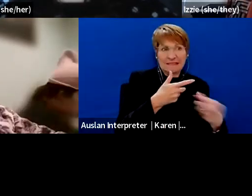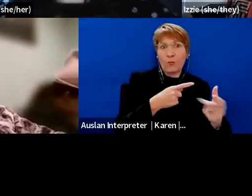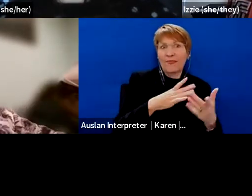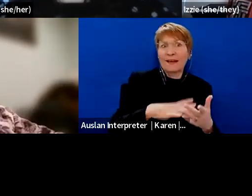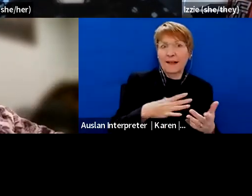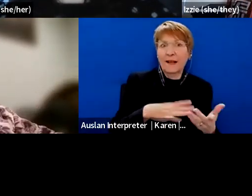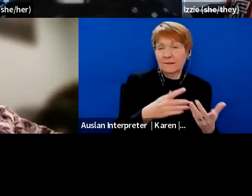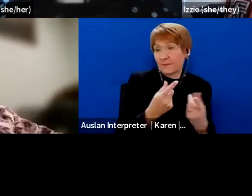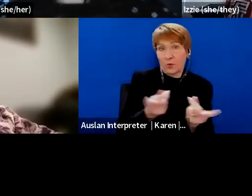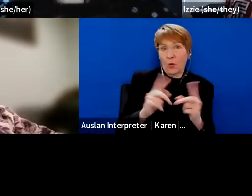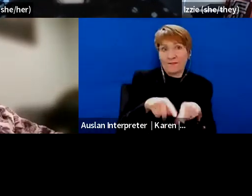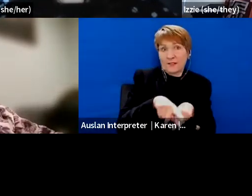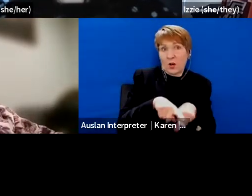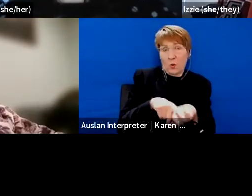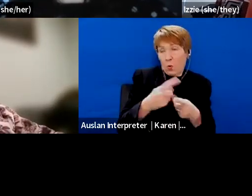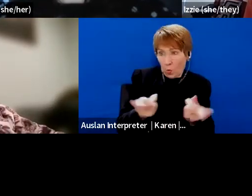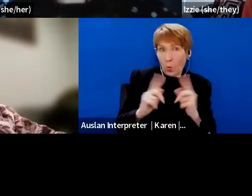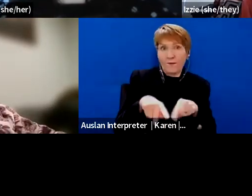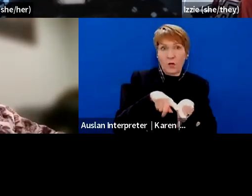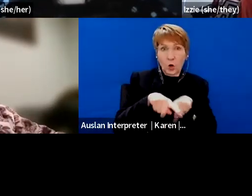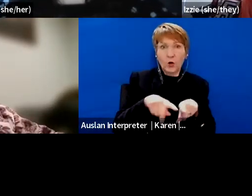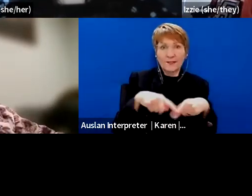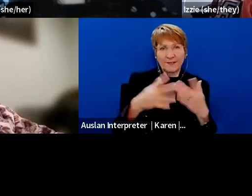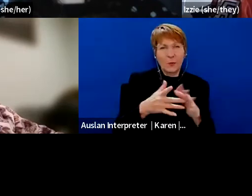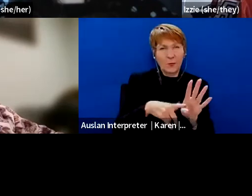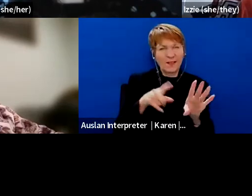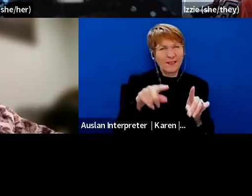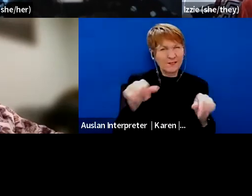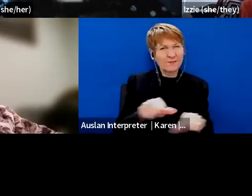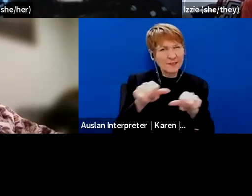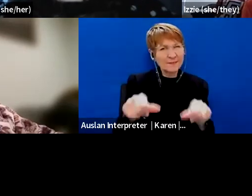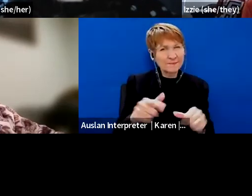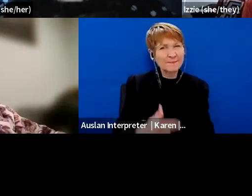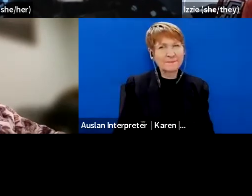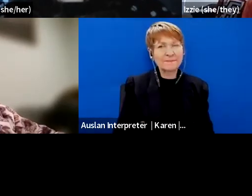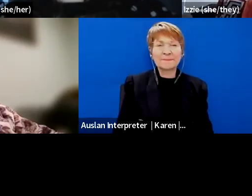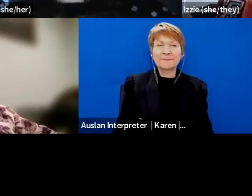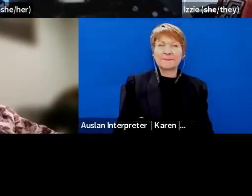and we are all different people, and we all have different needs, and that's okay.